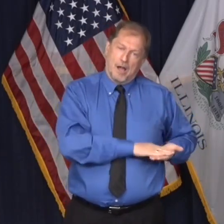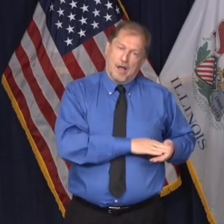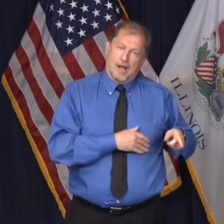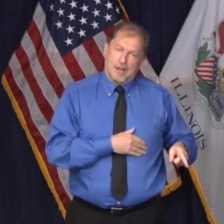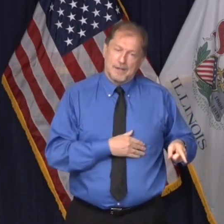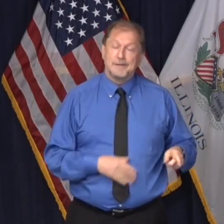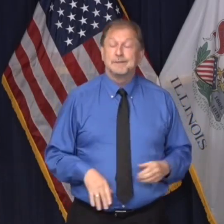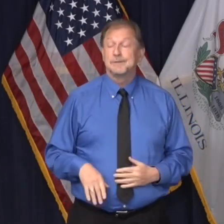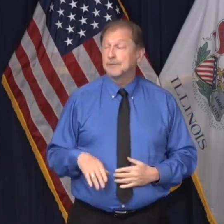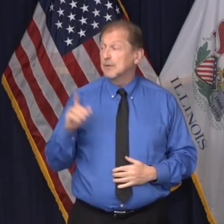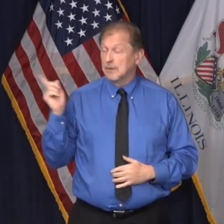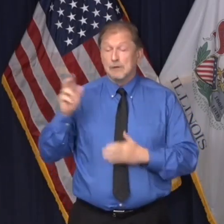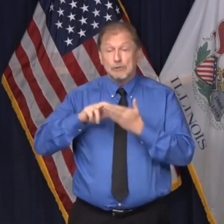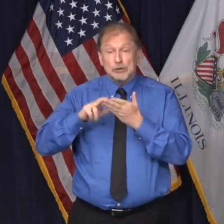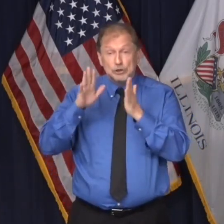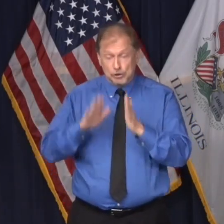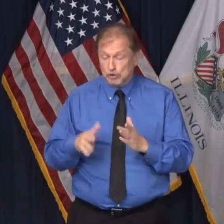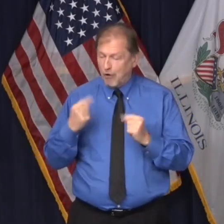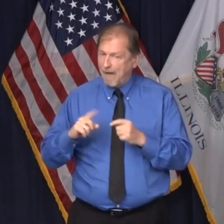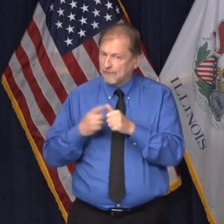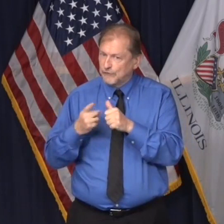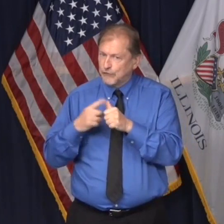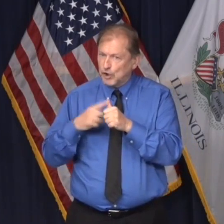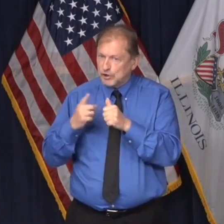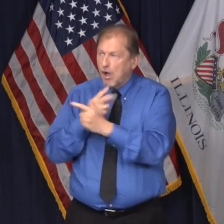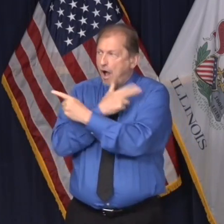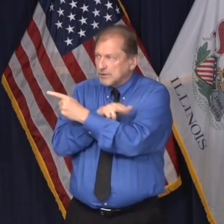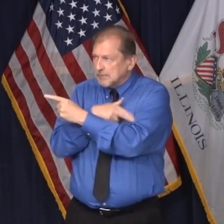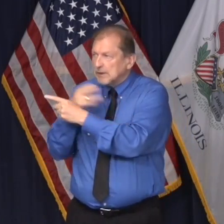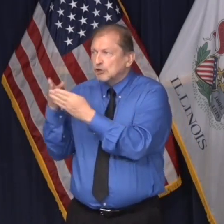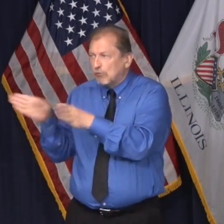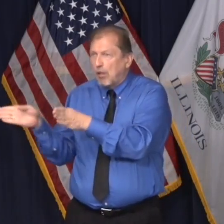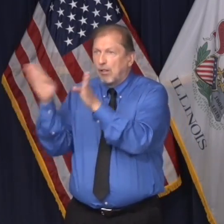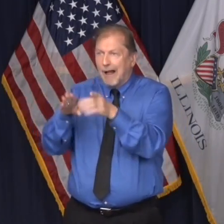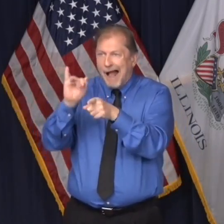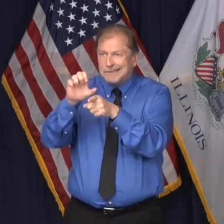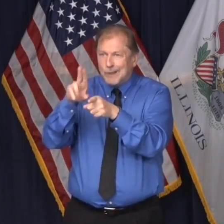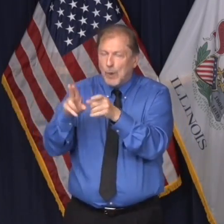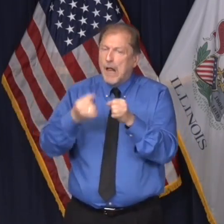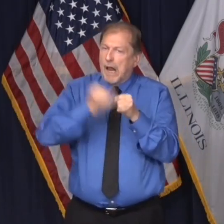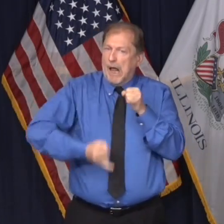BUT HOUR-BY-HOUR. FINALLY, I WILL BRIEF TOUCH ON VENTILATORS. OUR MEDICAL PROFESSIONALS